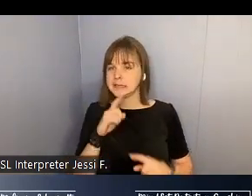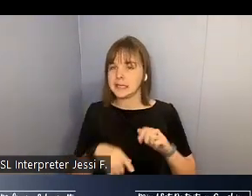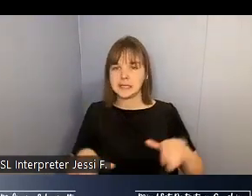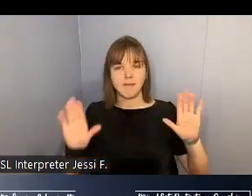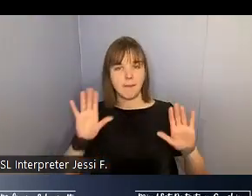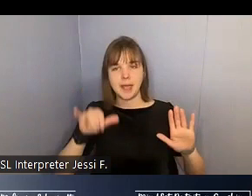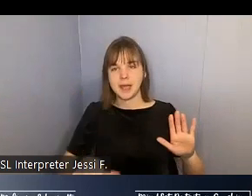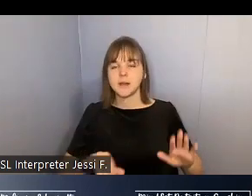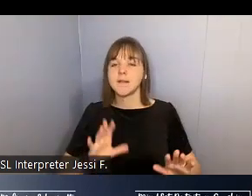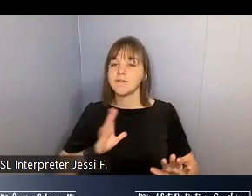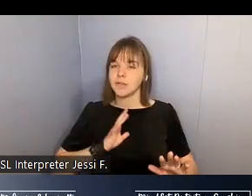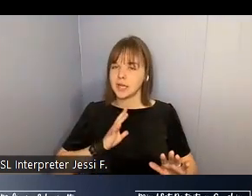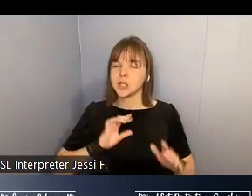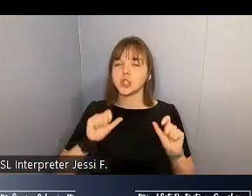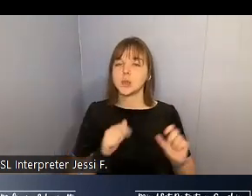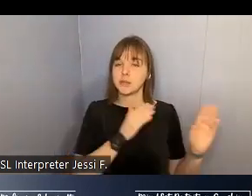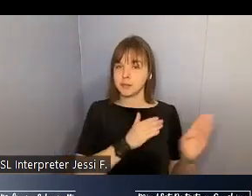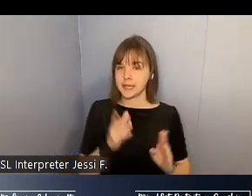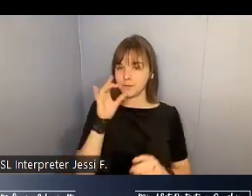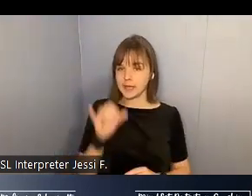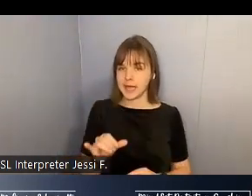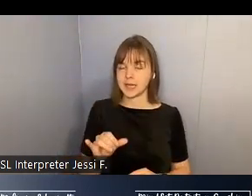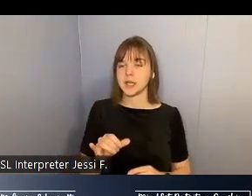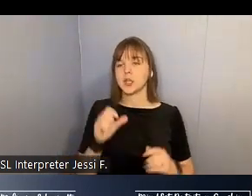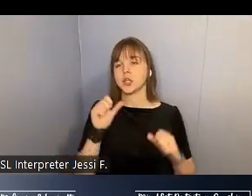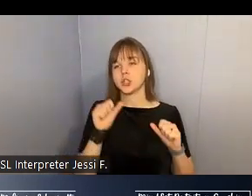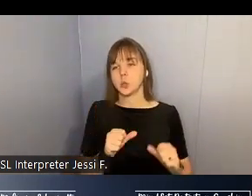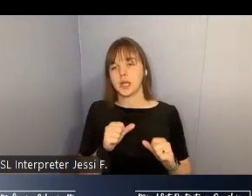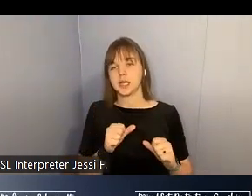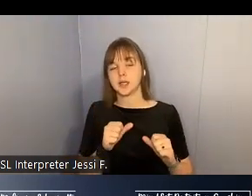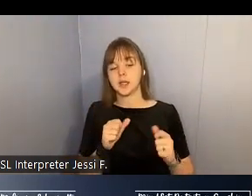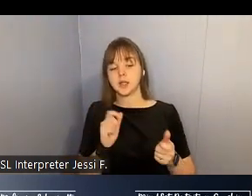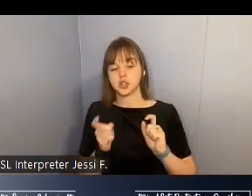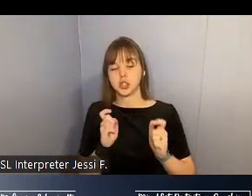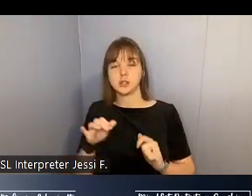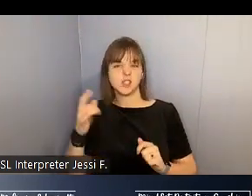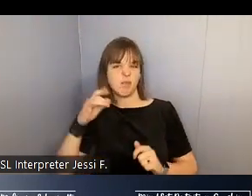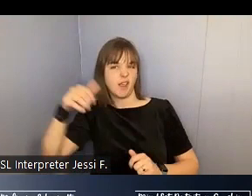You can budget for them, and you can work around them because it puts them in the context of a bigger nutrition